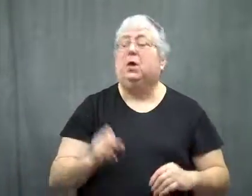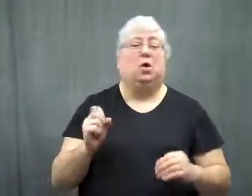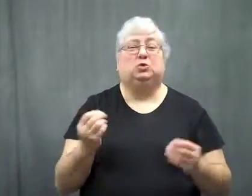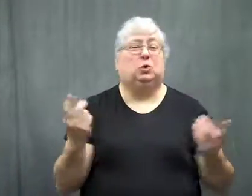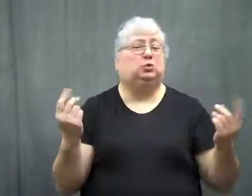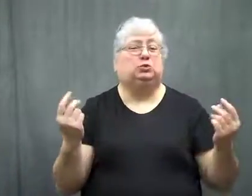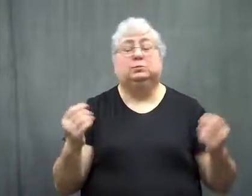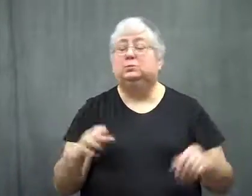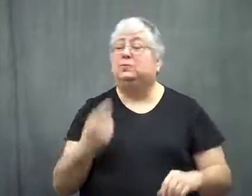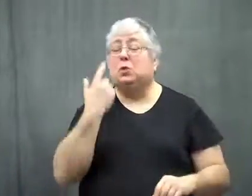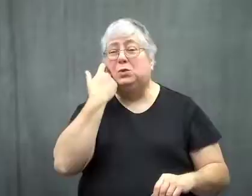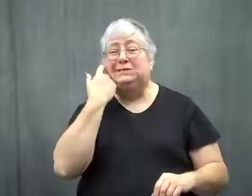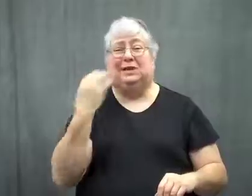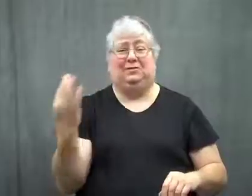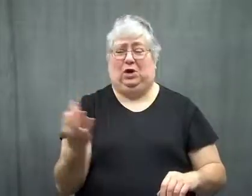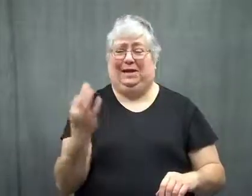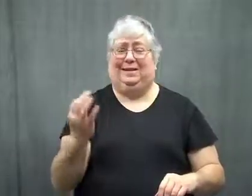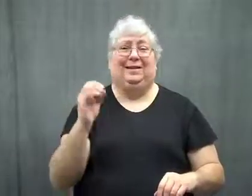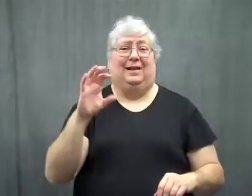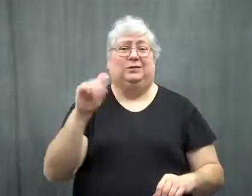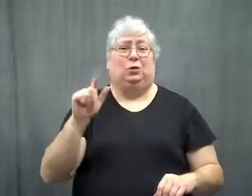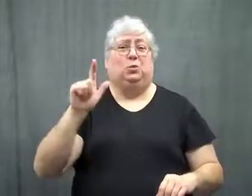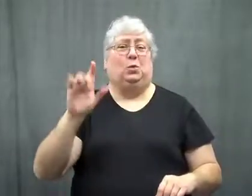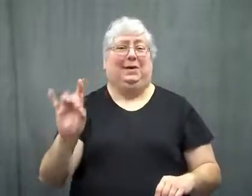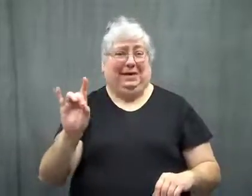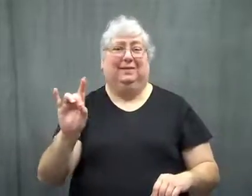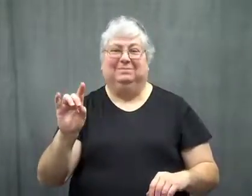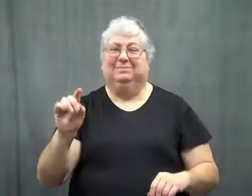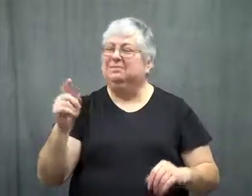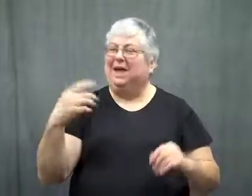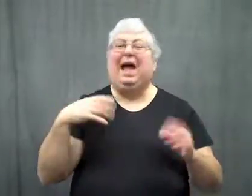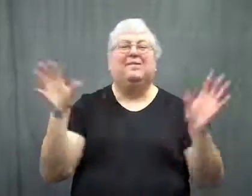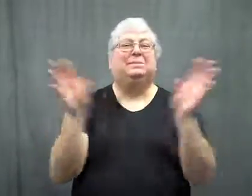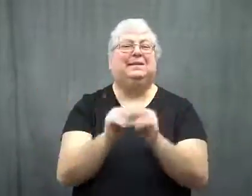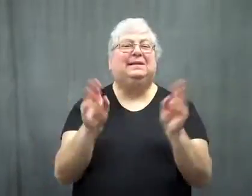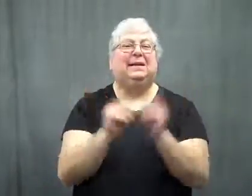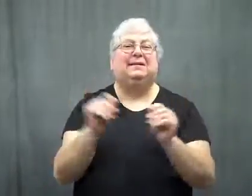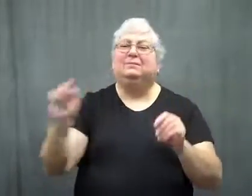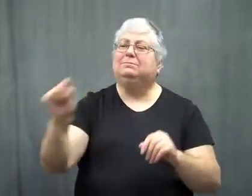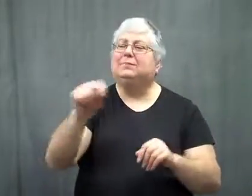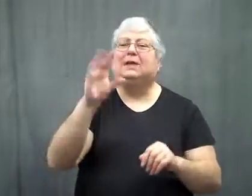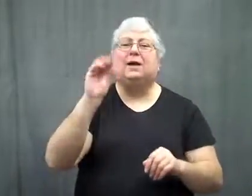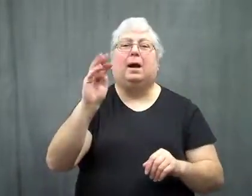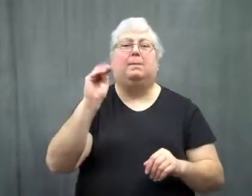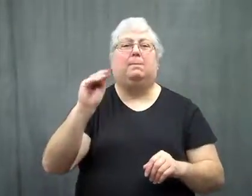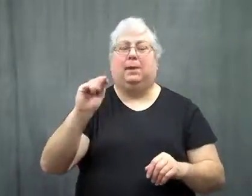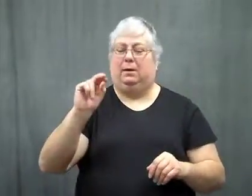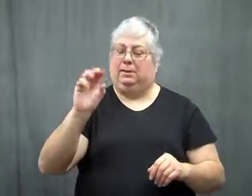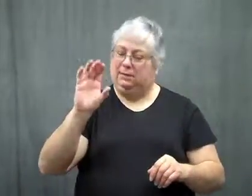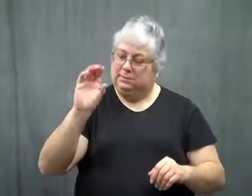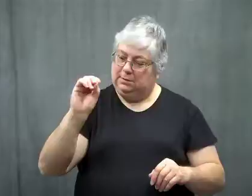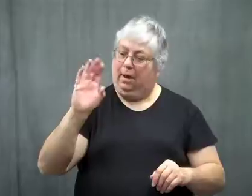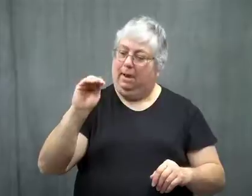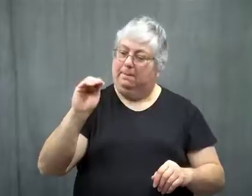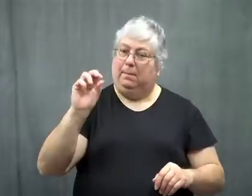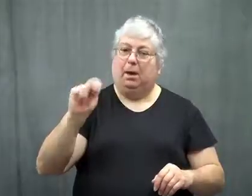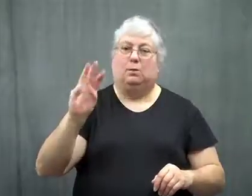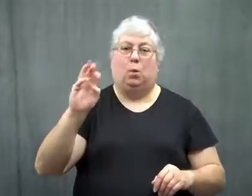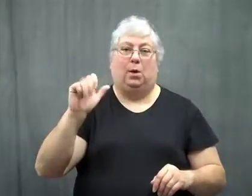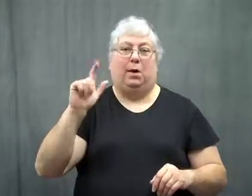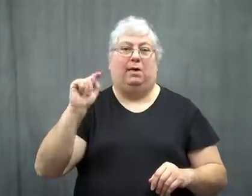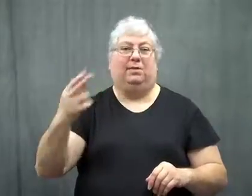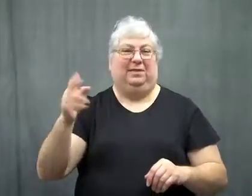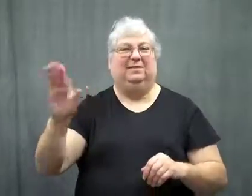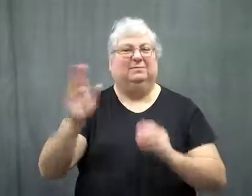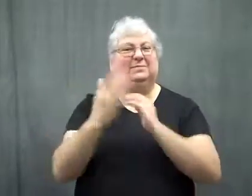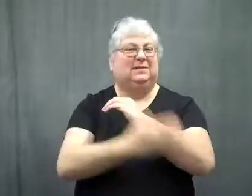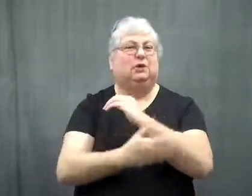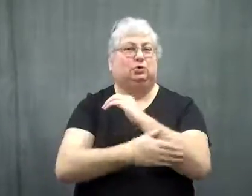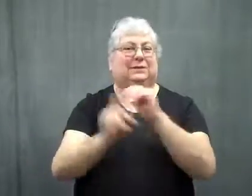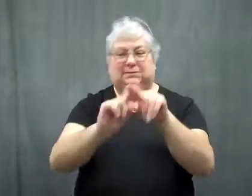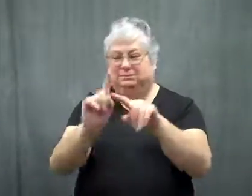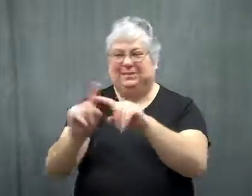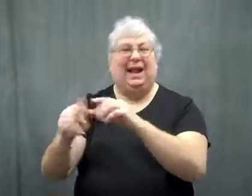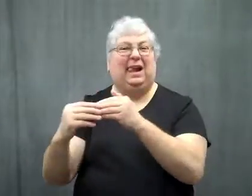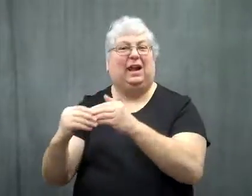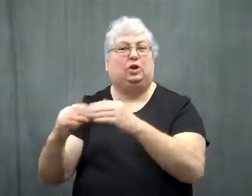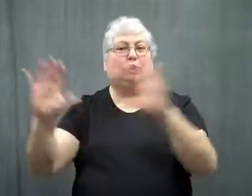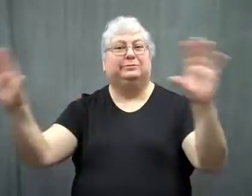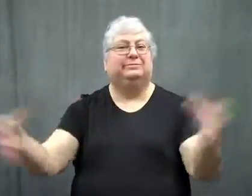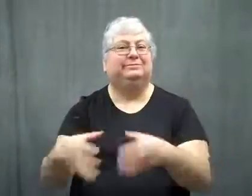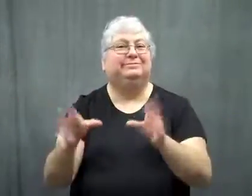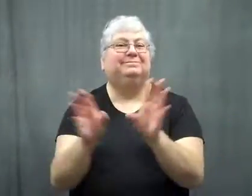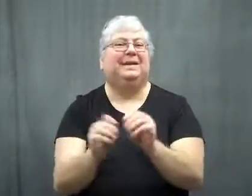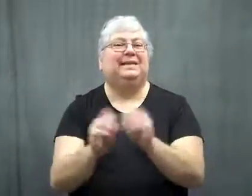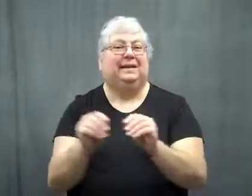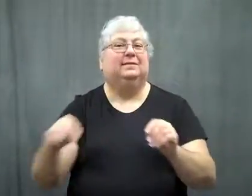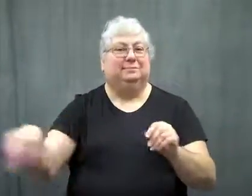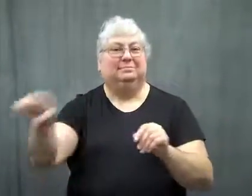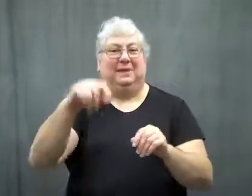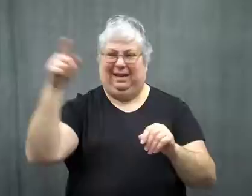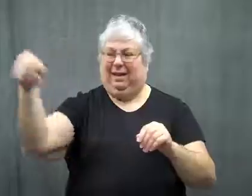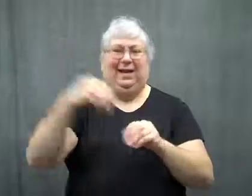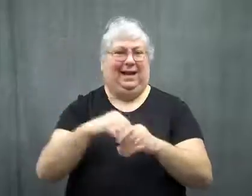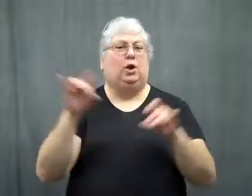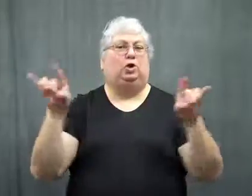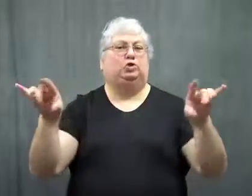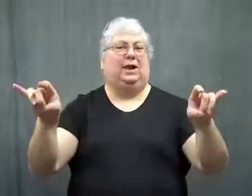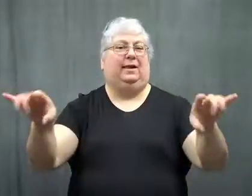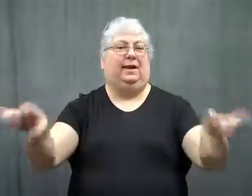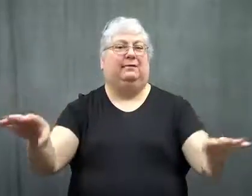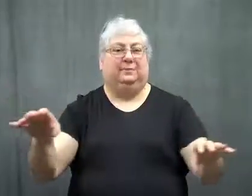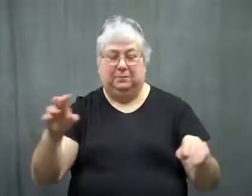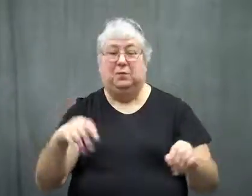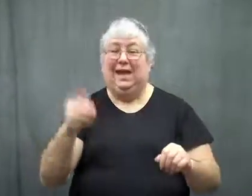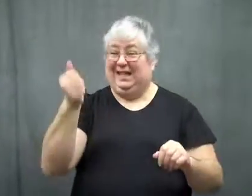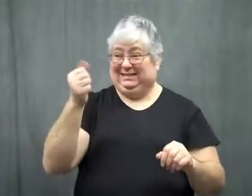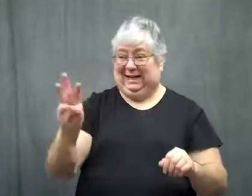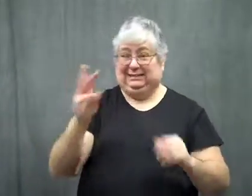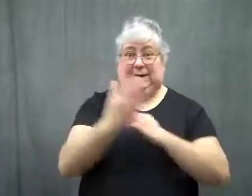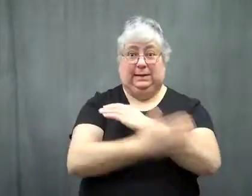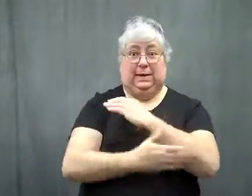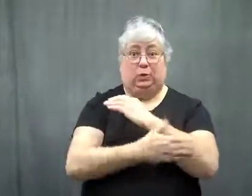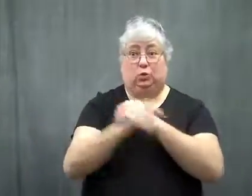On Friday, October 28, the leaders of the Commonwealth nations had a meeting.